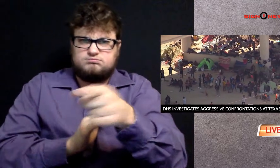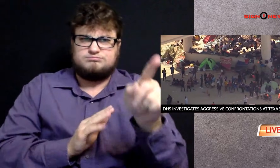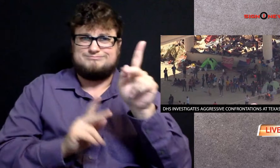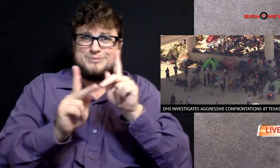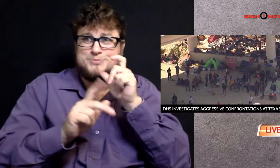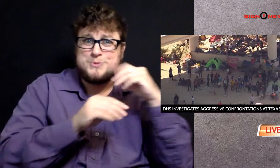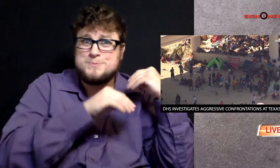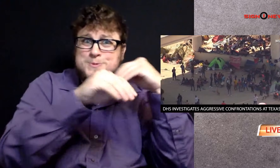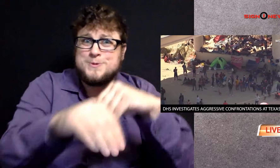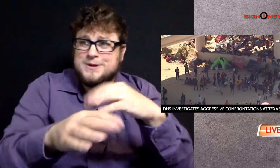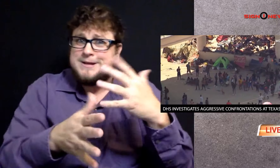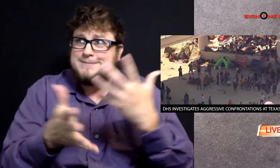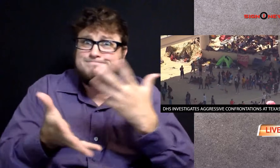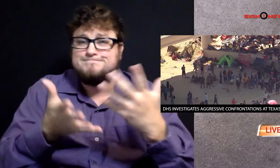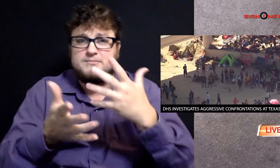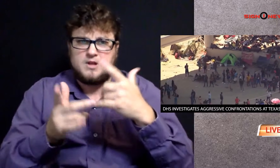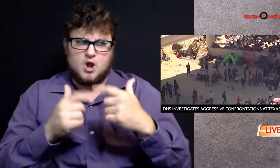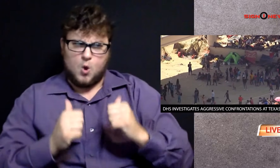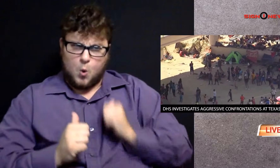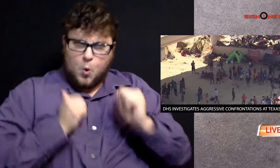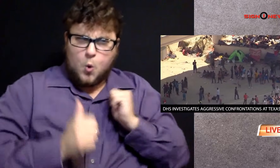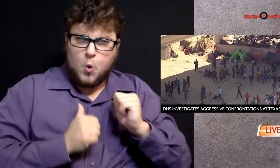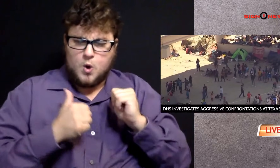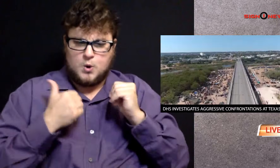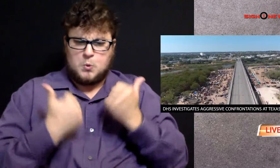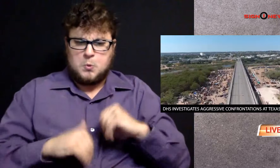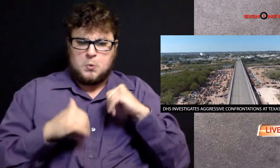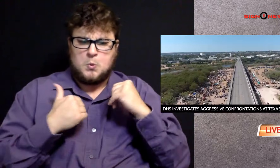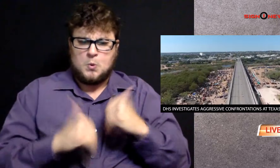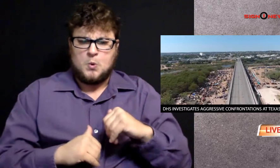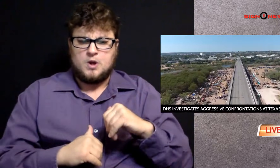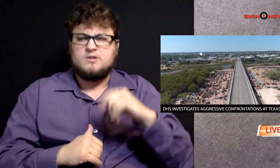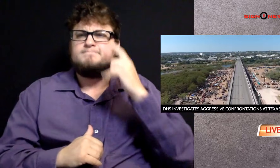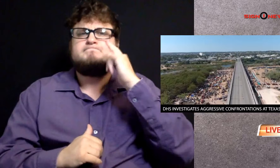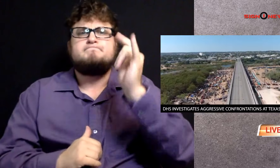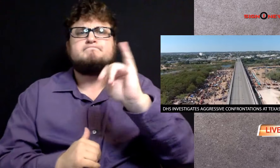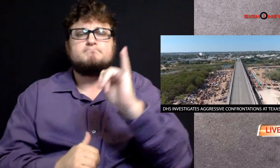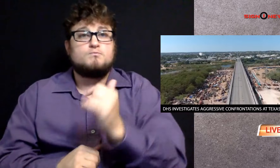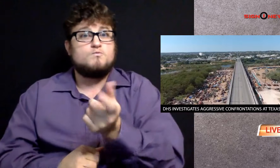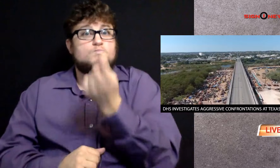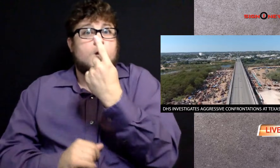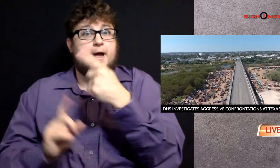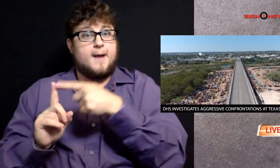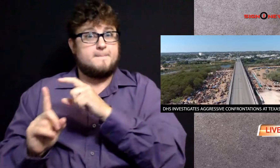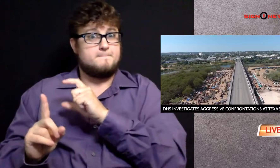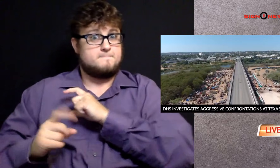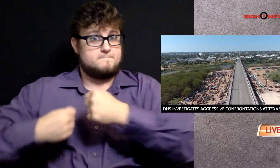on horseback aggressively confronting migrants